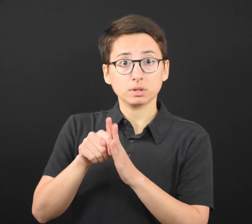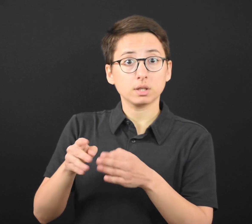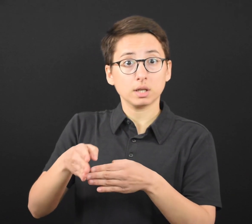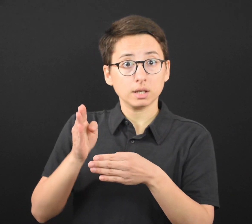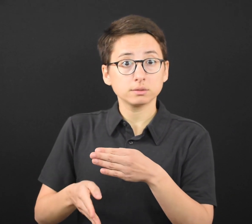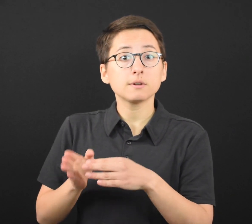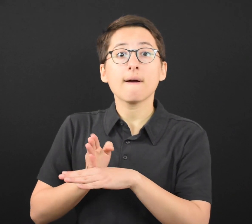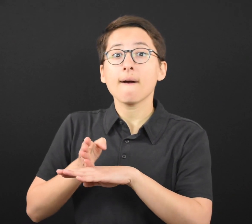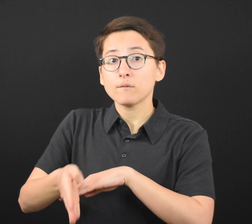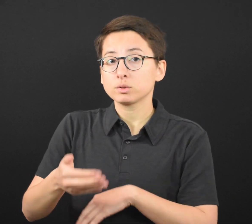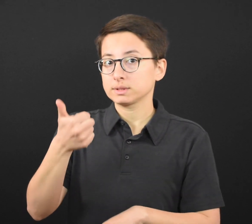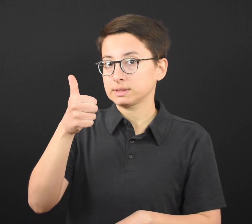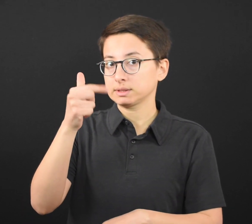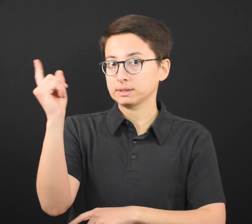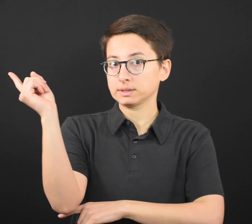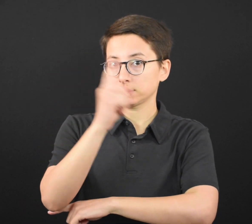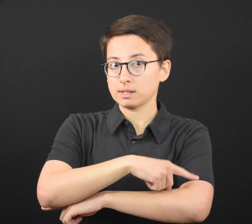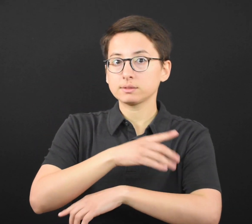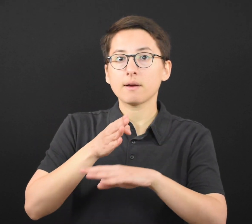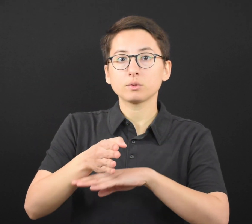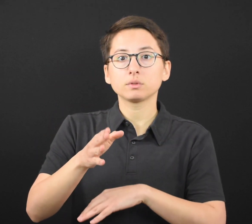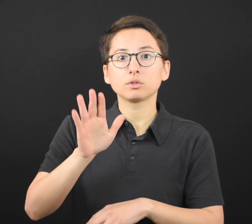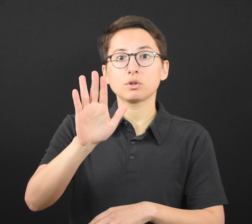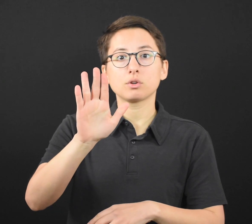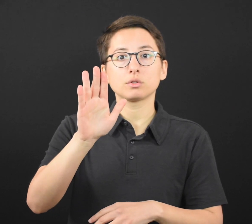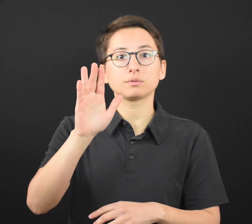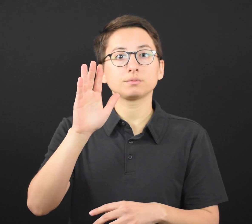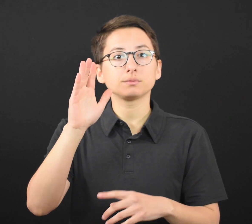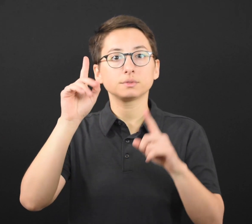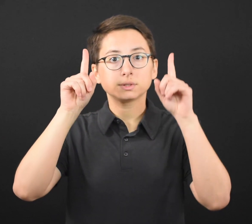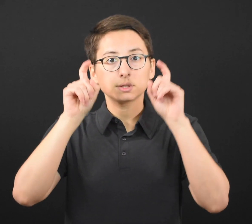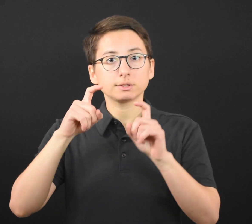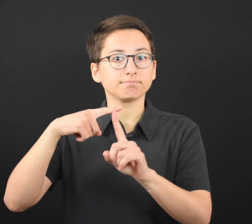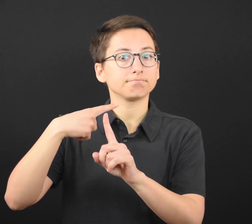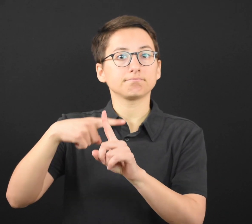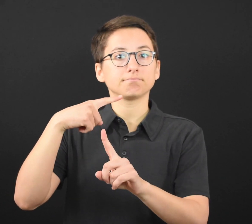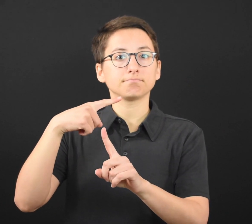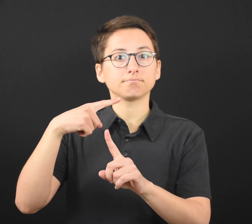○ 10 days have passed since the date of your positive COVID-19 test.